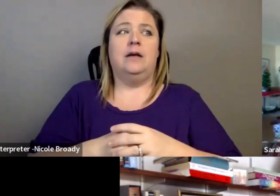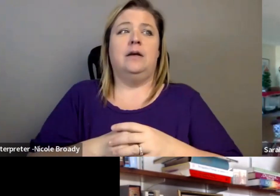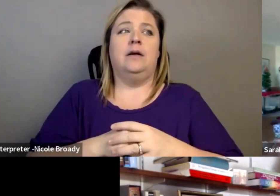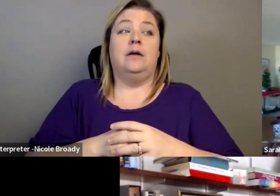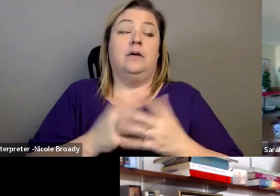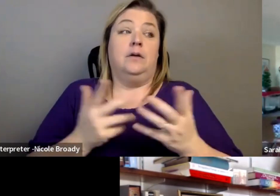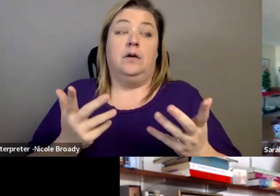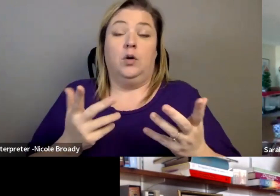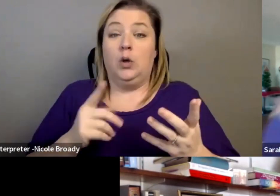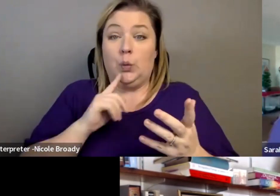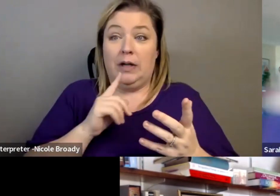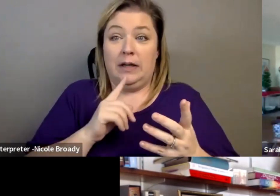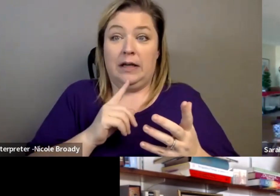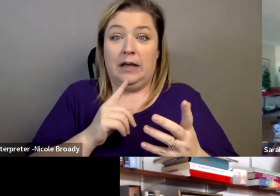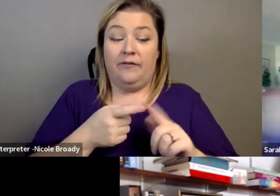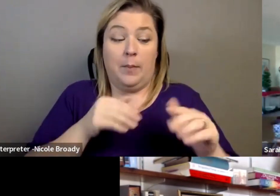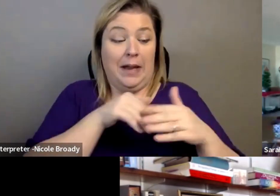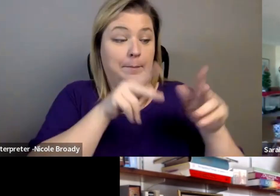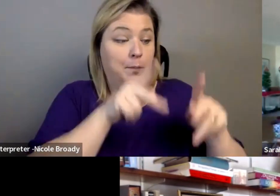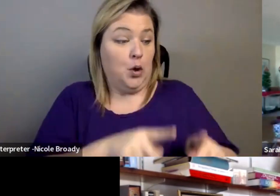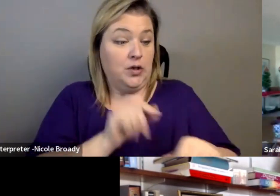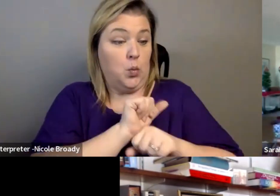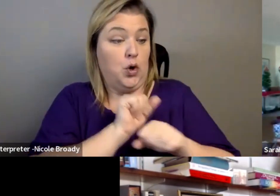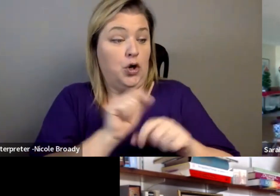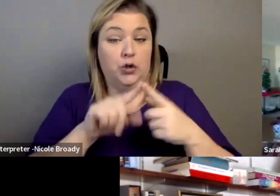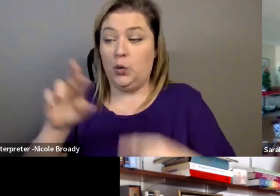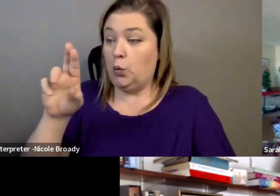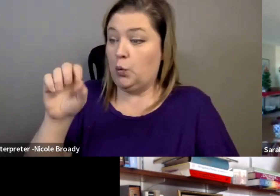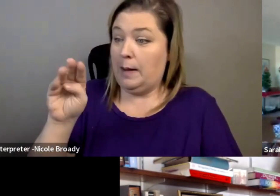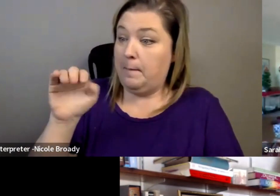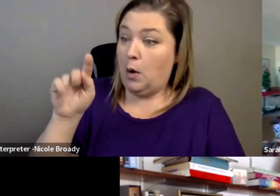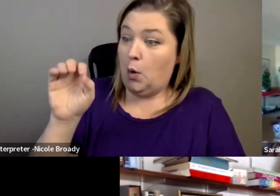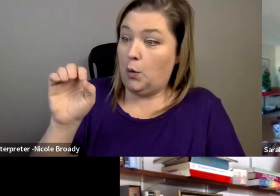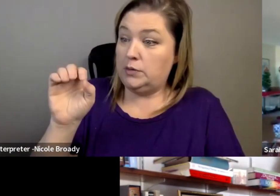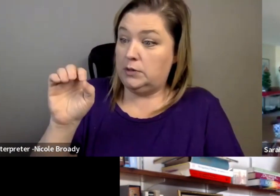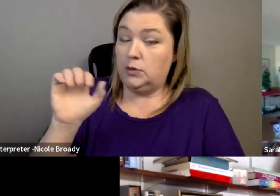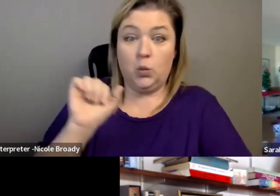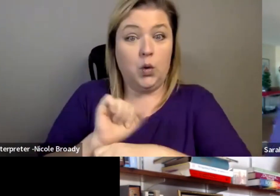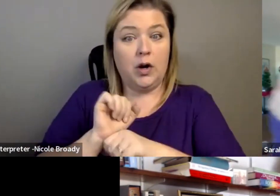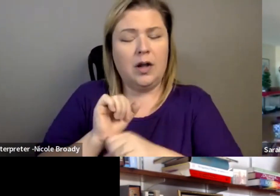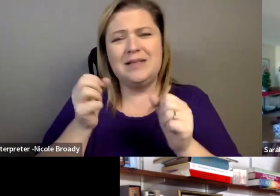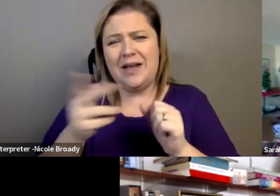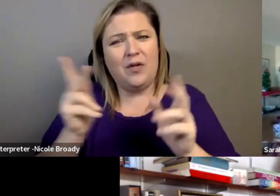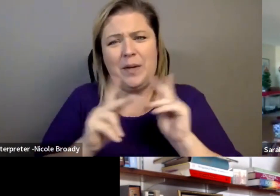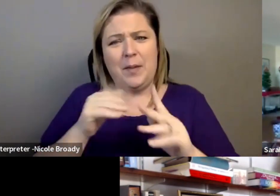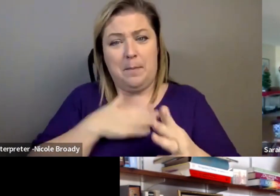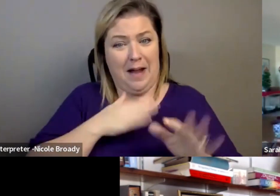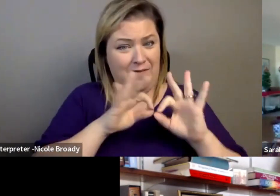in person work to remote jobs, I have people in my family who have switched from a job that was going to require them to go